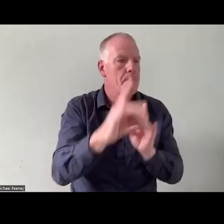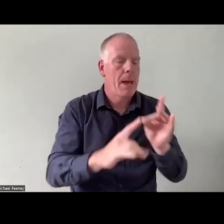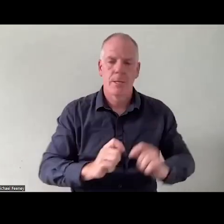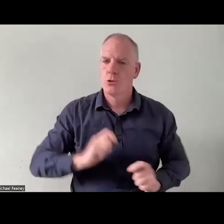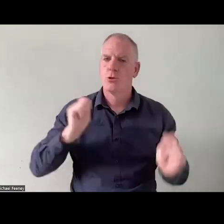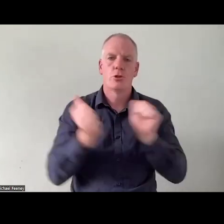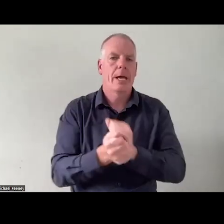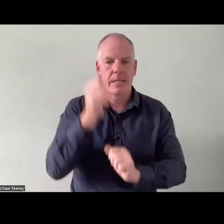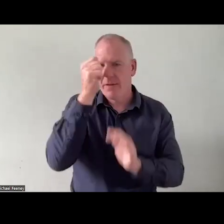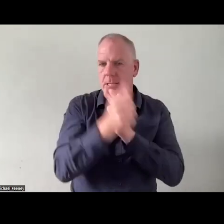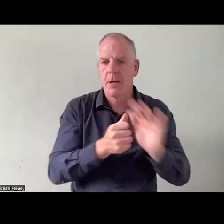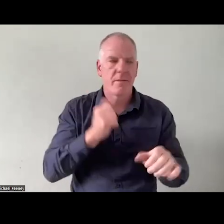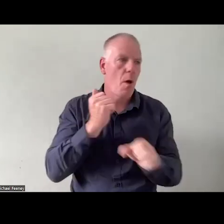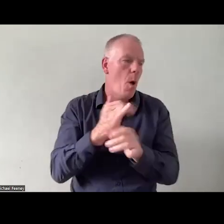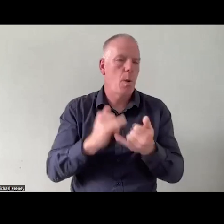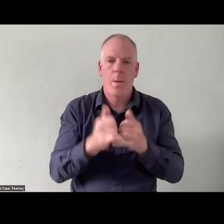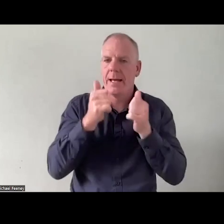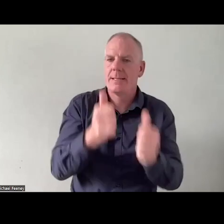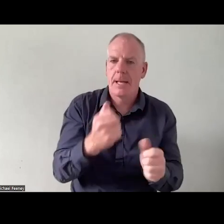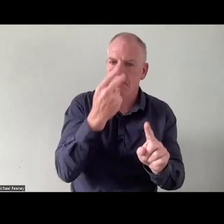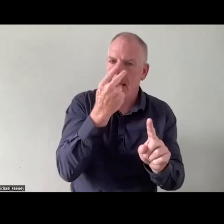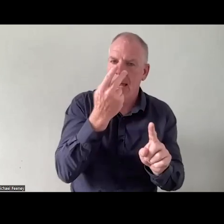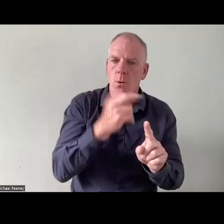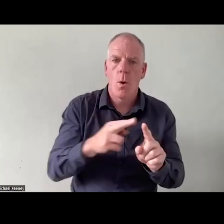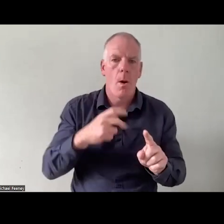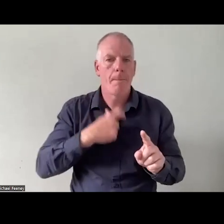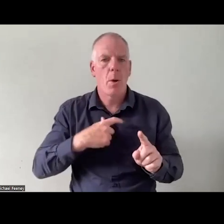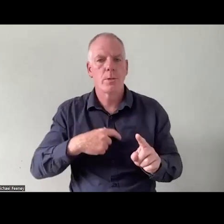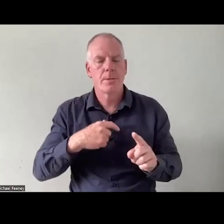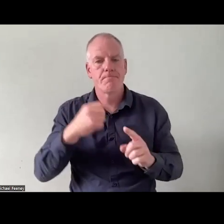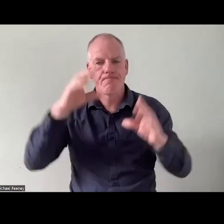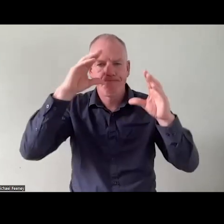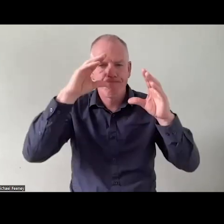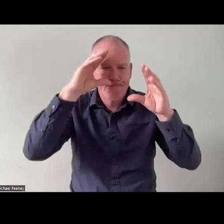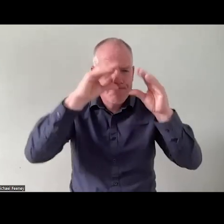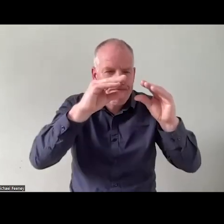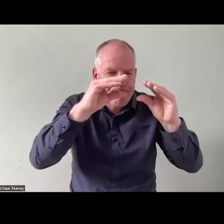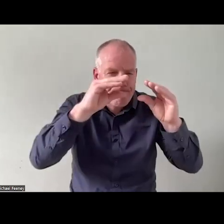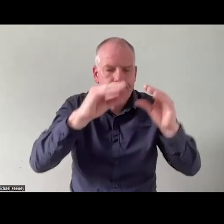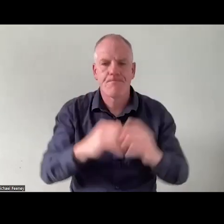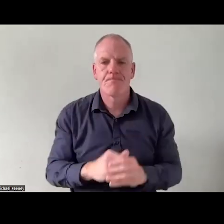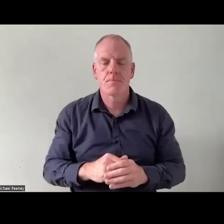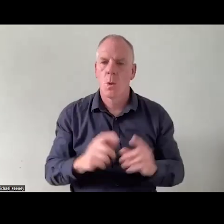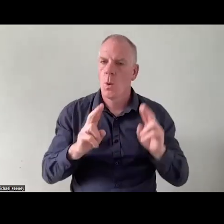for all of the attendees who were blind or partially sighted. It created a whole new experience.